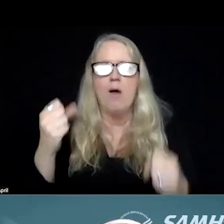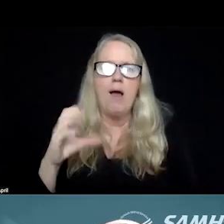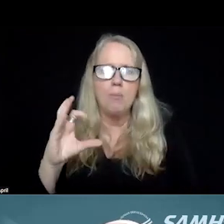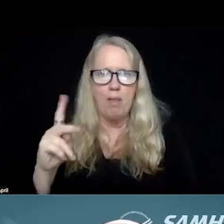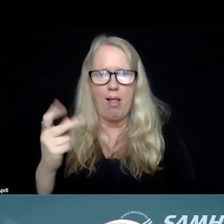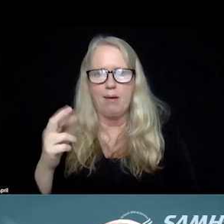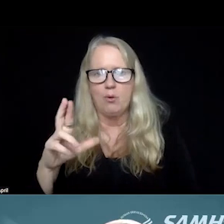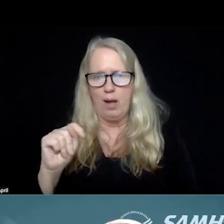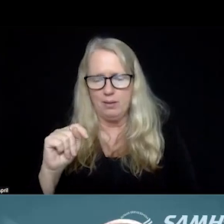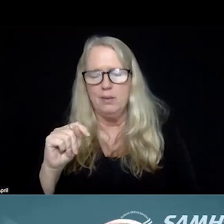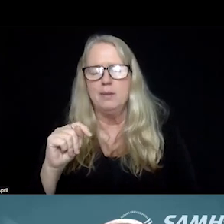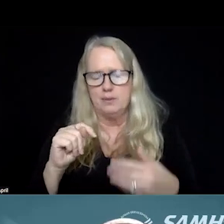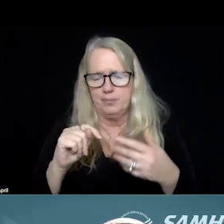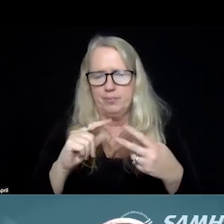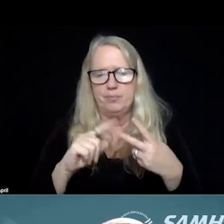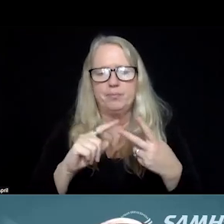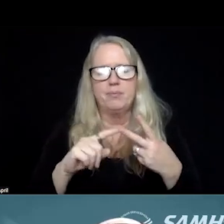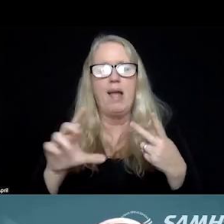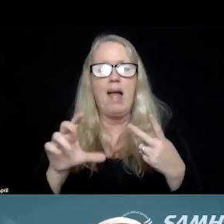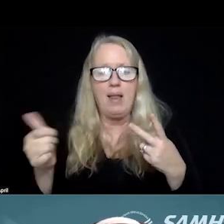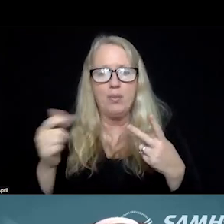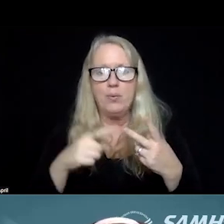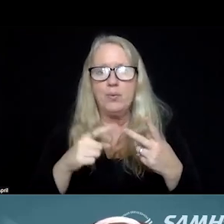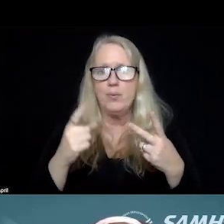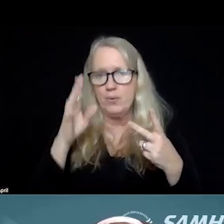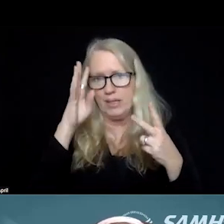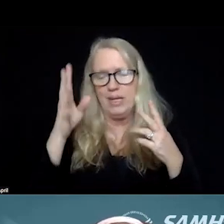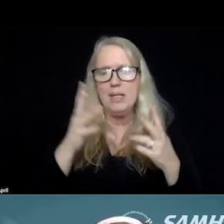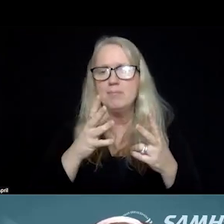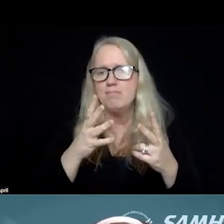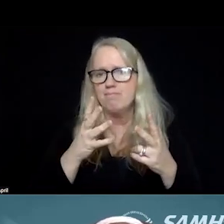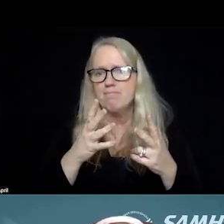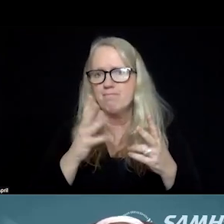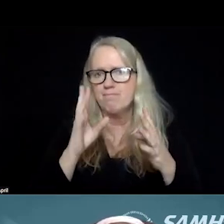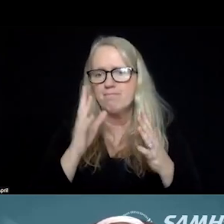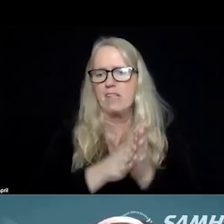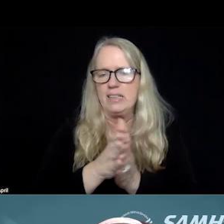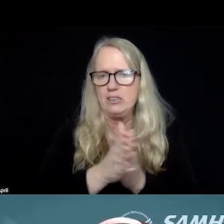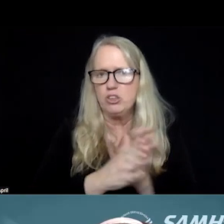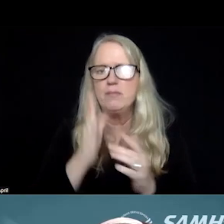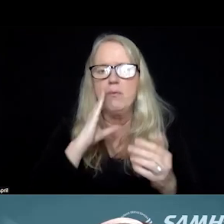THE OTHER MAJOR INITIATIVE THAT I WOULD LOVE TO HIGHLIGHT MORE